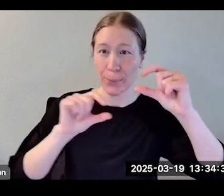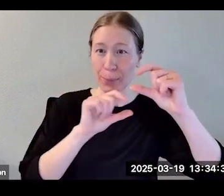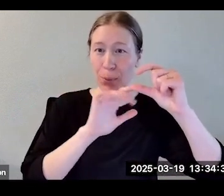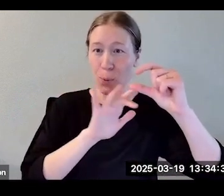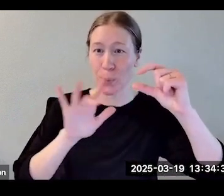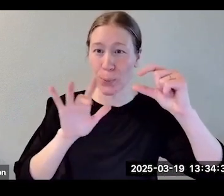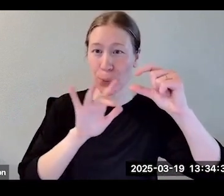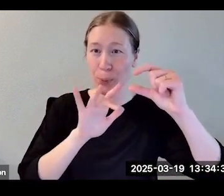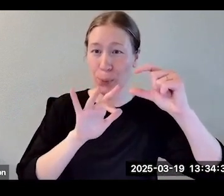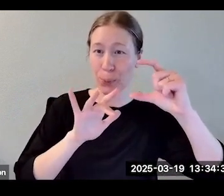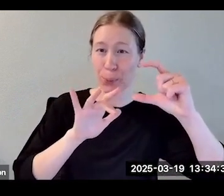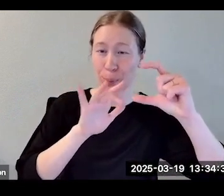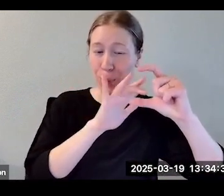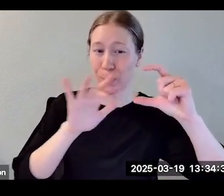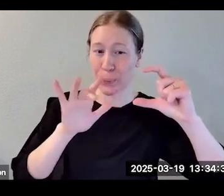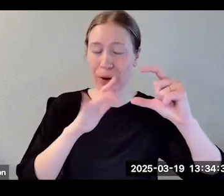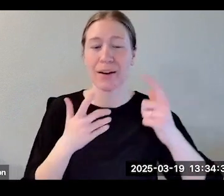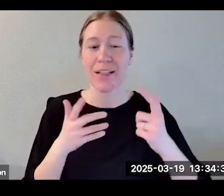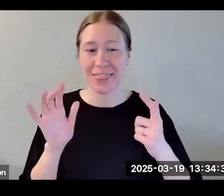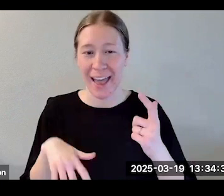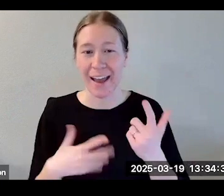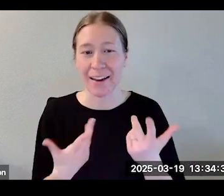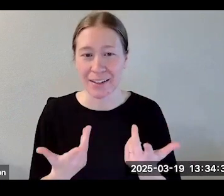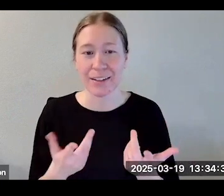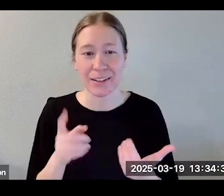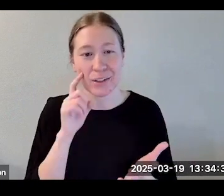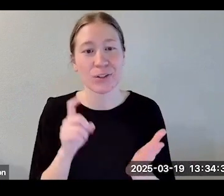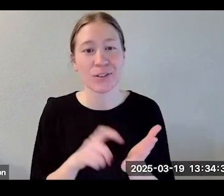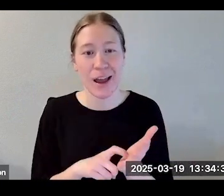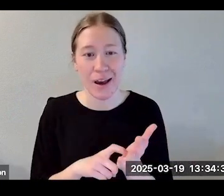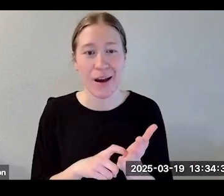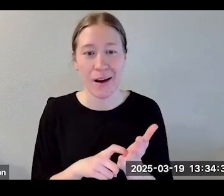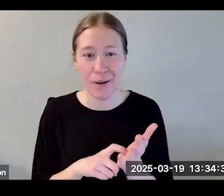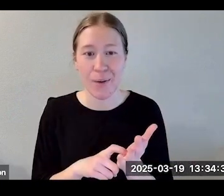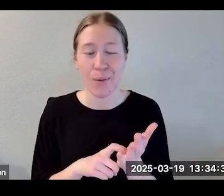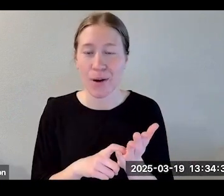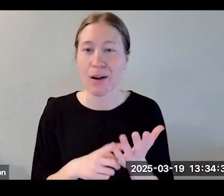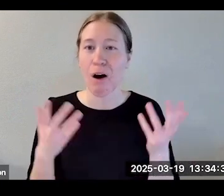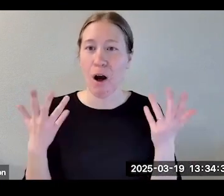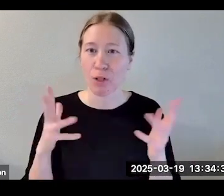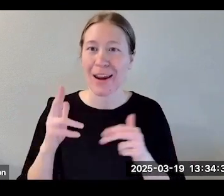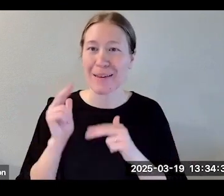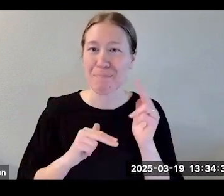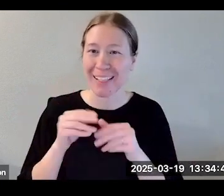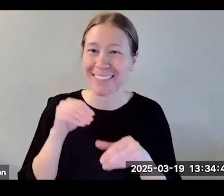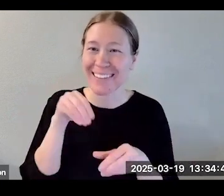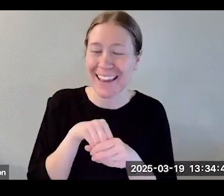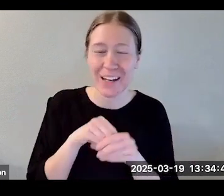If I delete this space, you're now gonna see that we actually have the space in there, but there are no blank lines